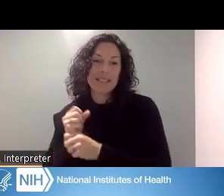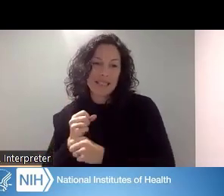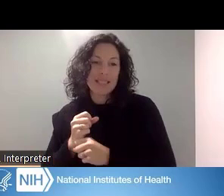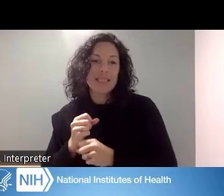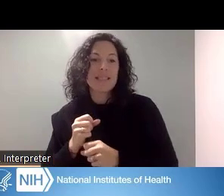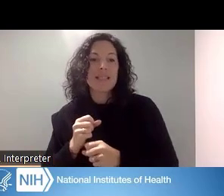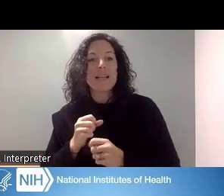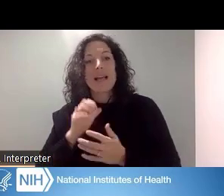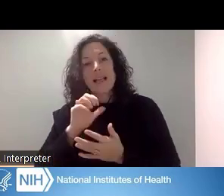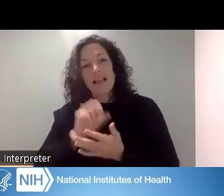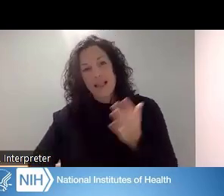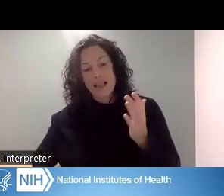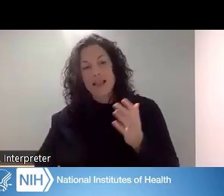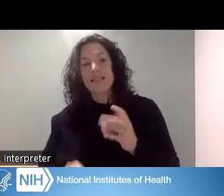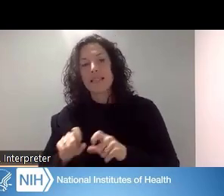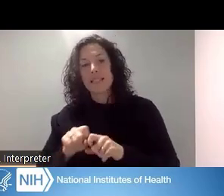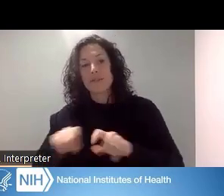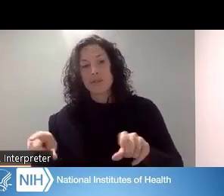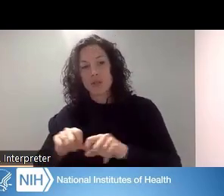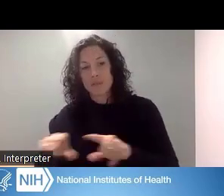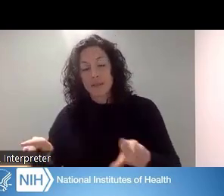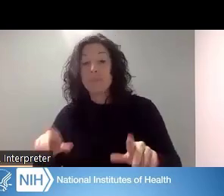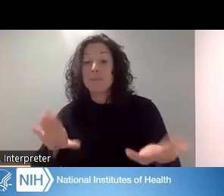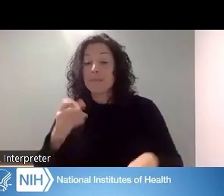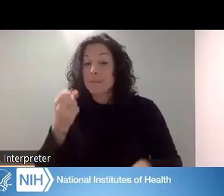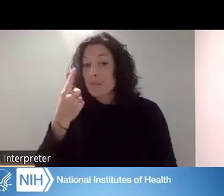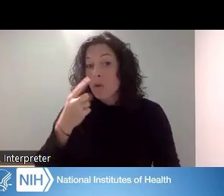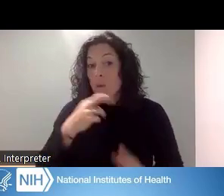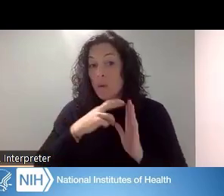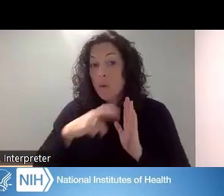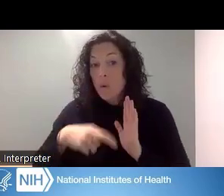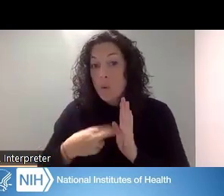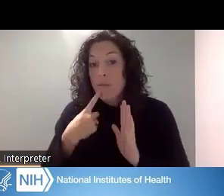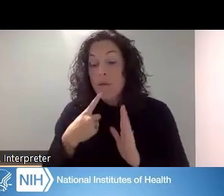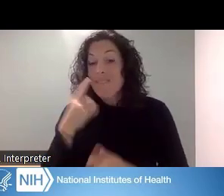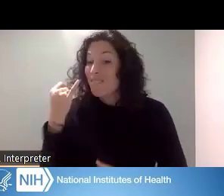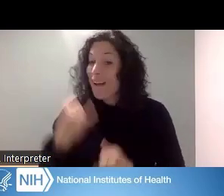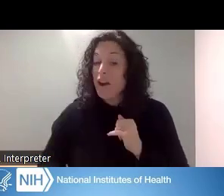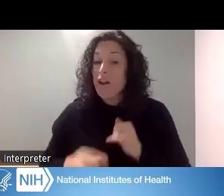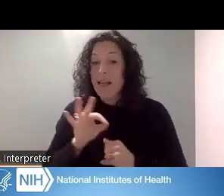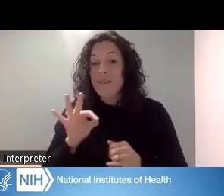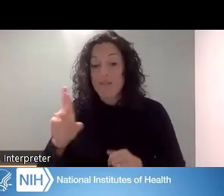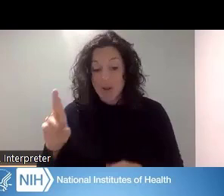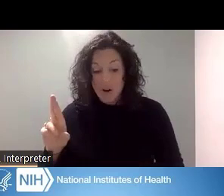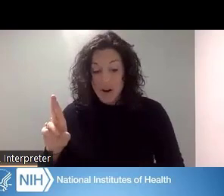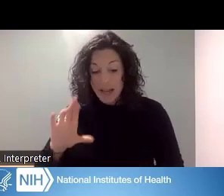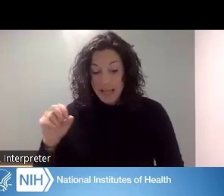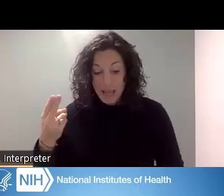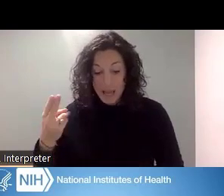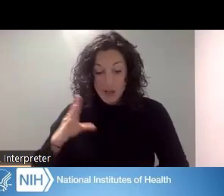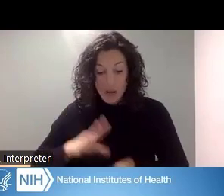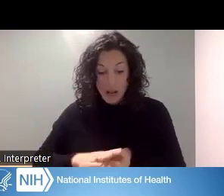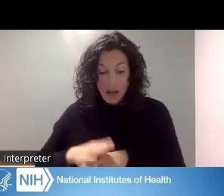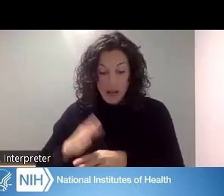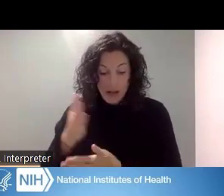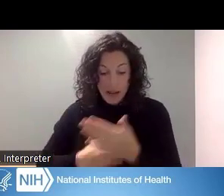and an extremely important rule for final FFRs: Cash on hand must be zero.